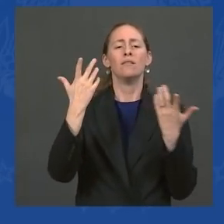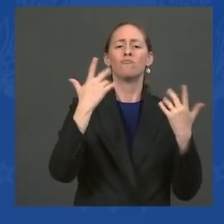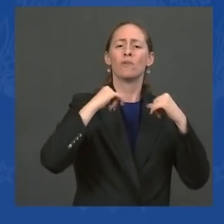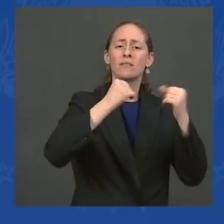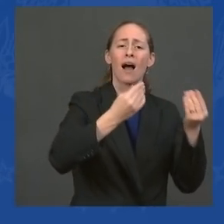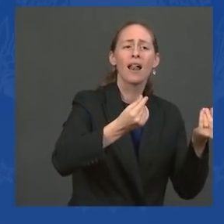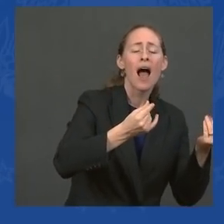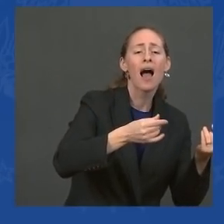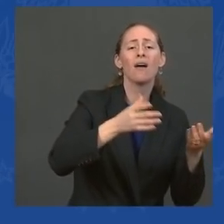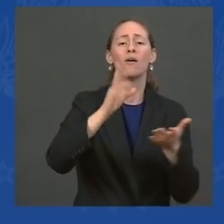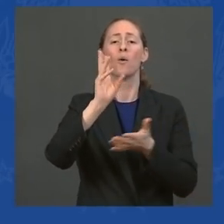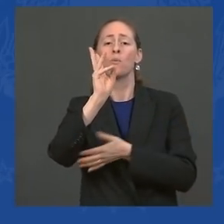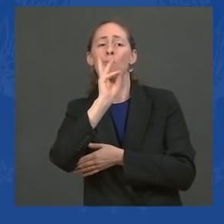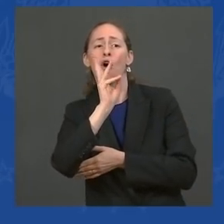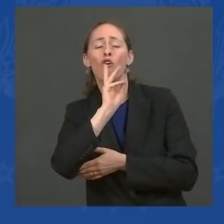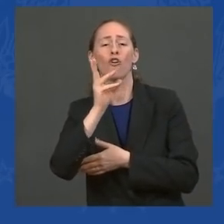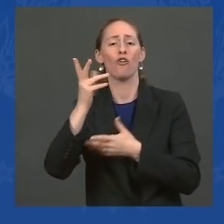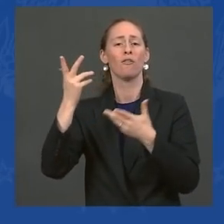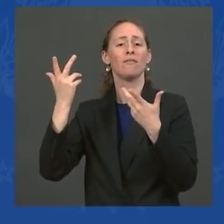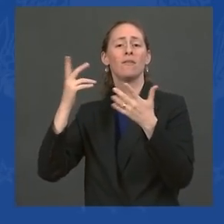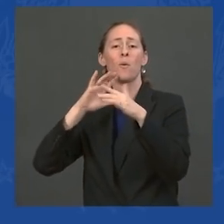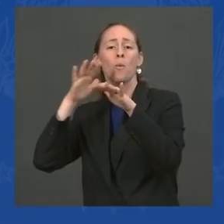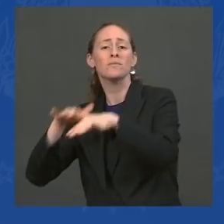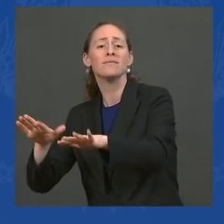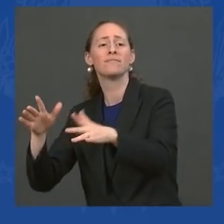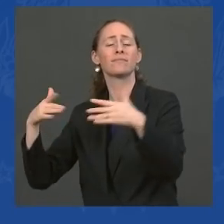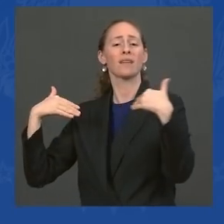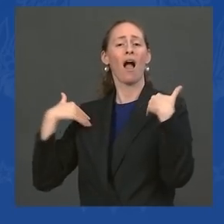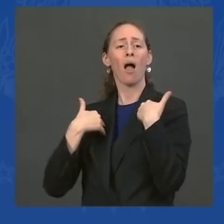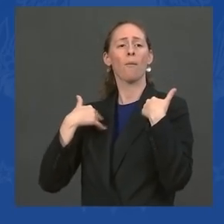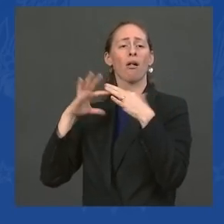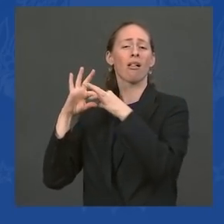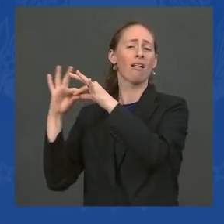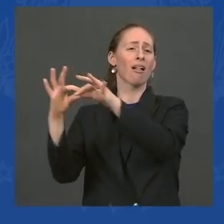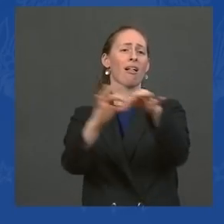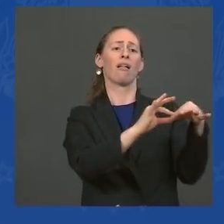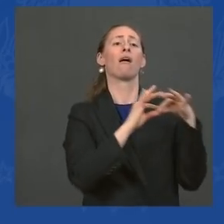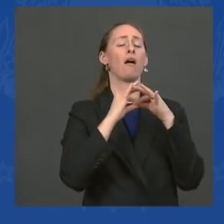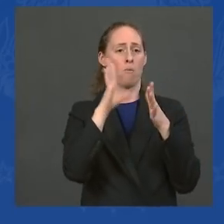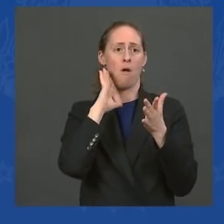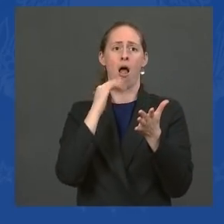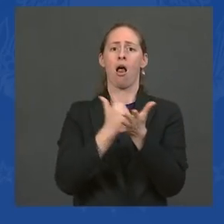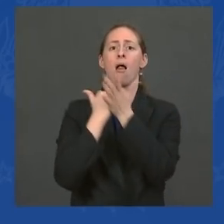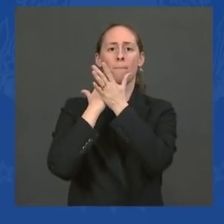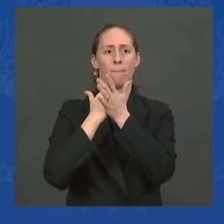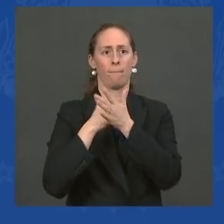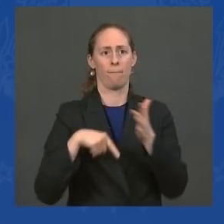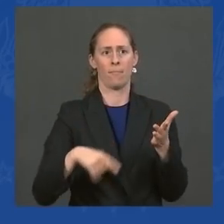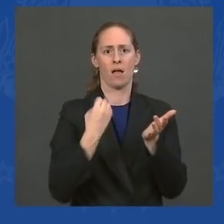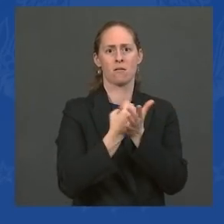Together, we will strengthen our economy with healthy, resilient, natural systems.